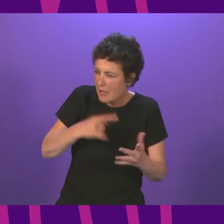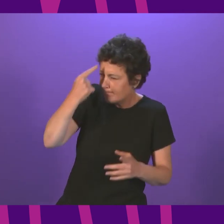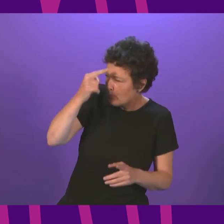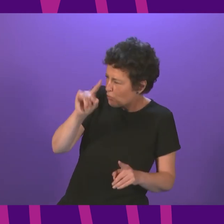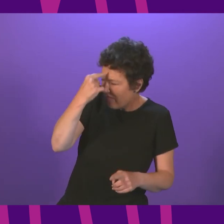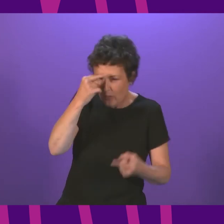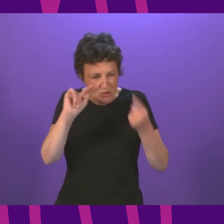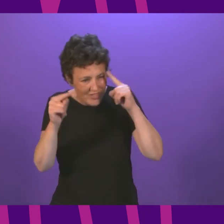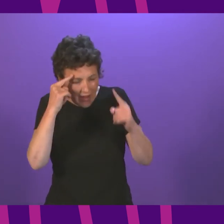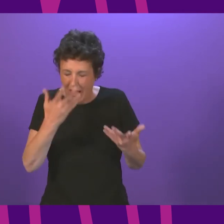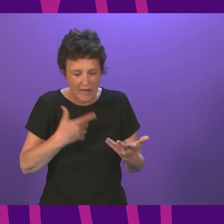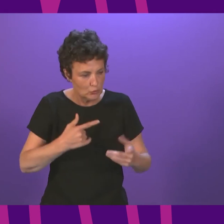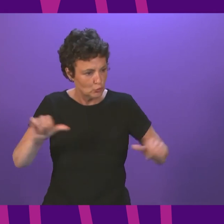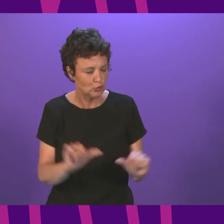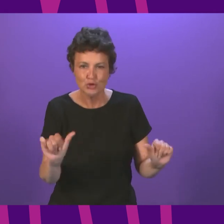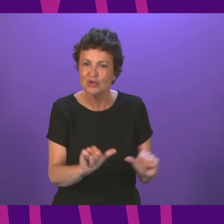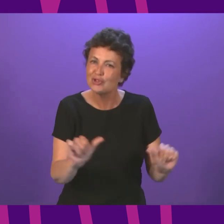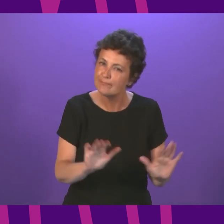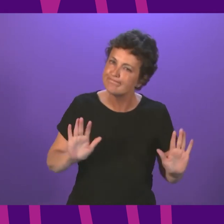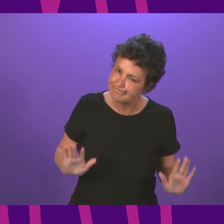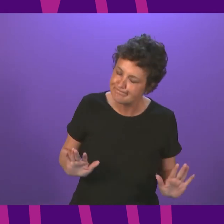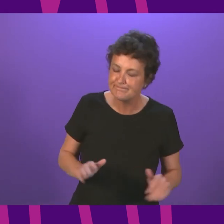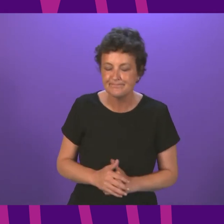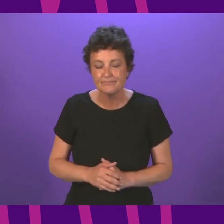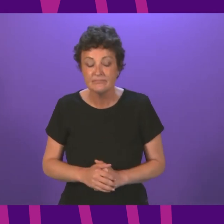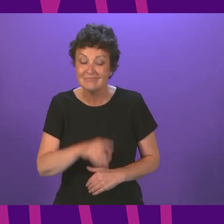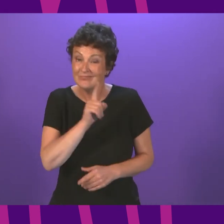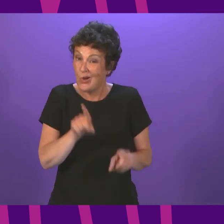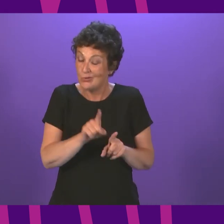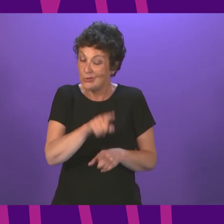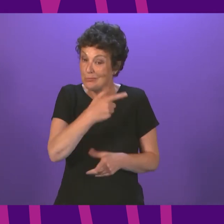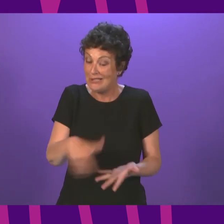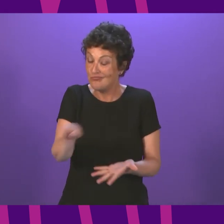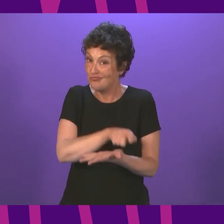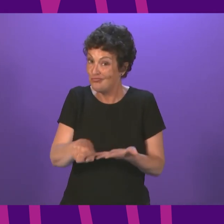I express my warmest thanks to the Parliament’s legislation team, whose members have had to